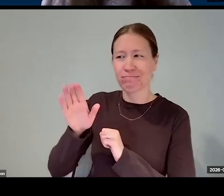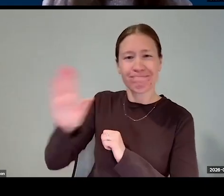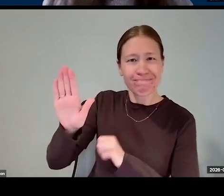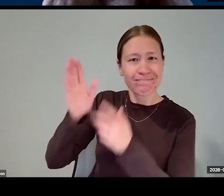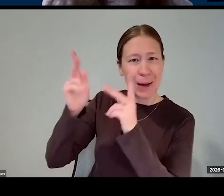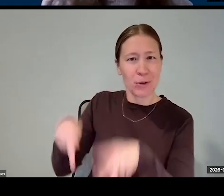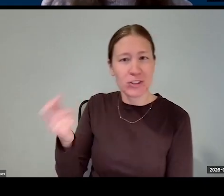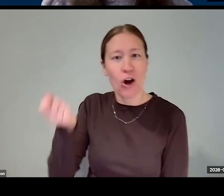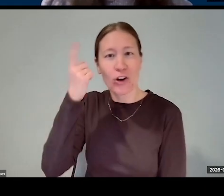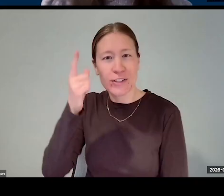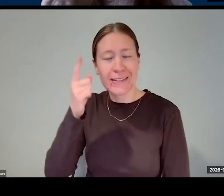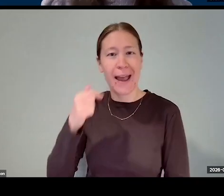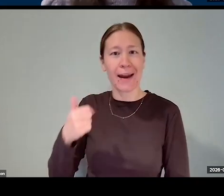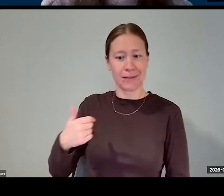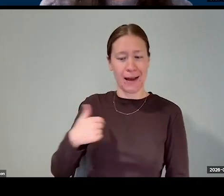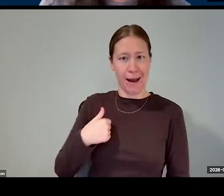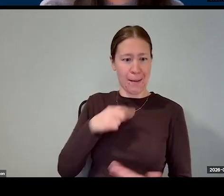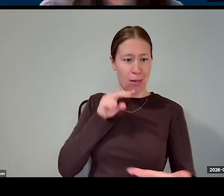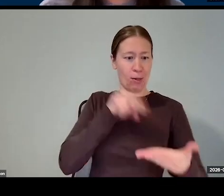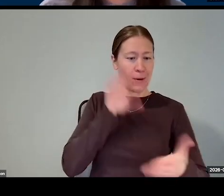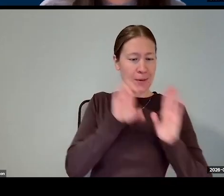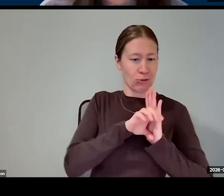That is what you want captured in the alt text.